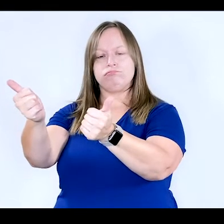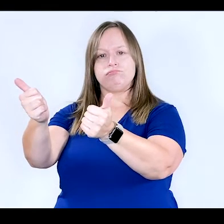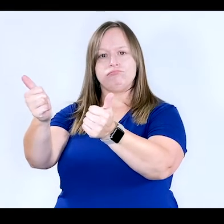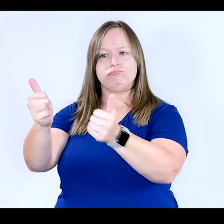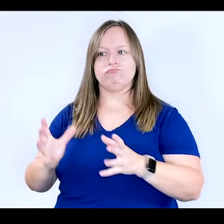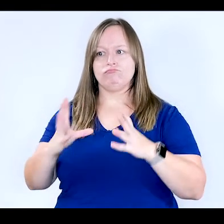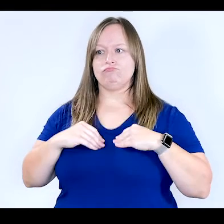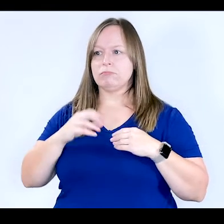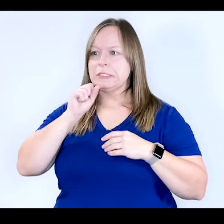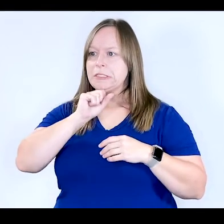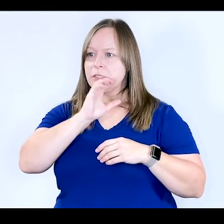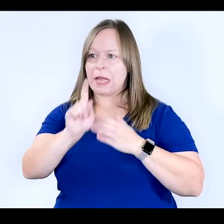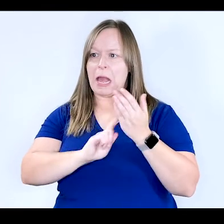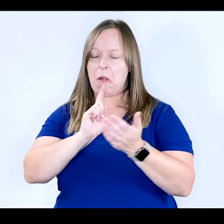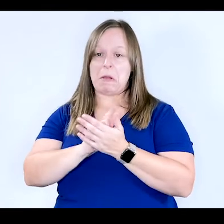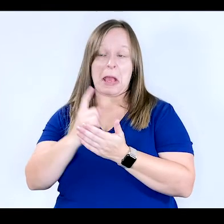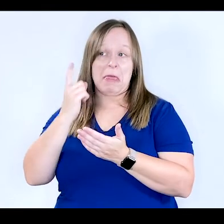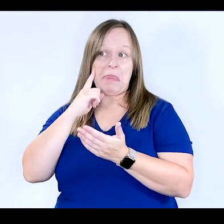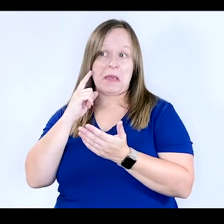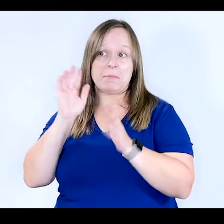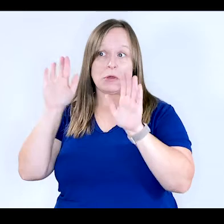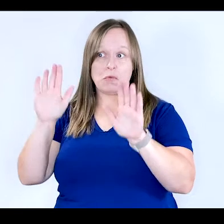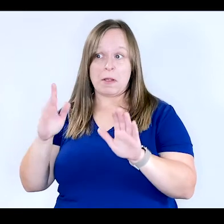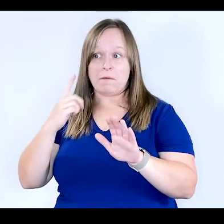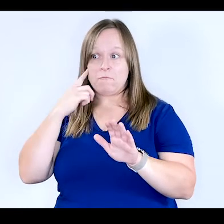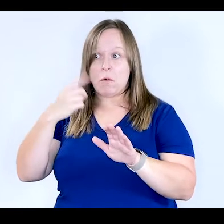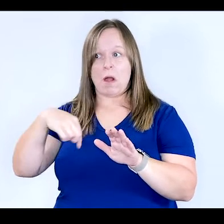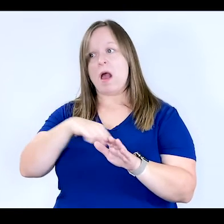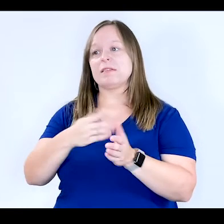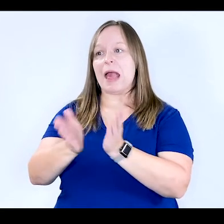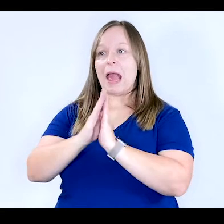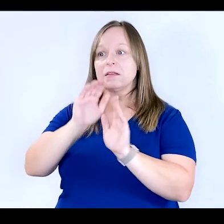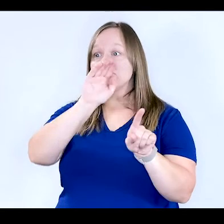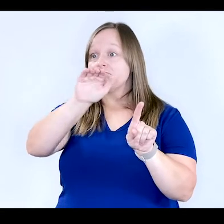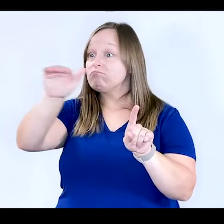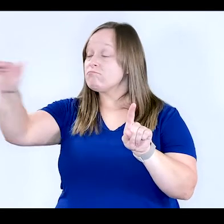they've done the senior hours-- I think it would be great for us to ask them, you